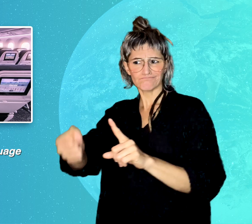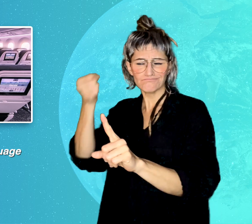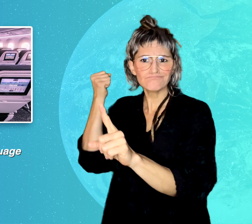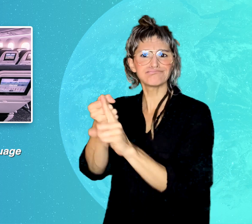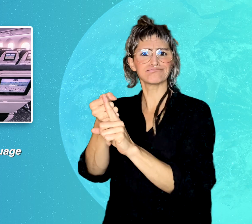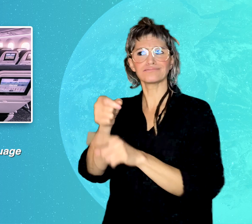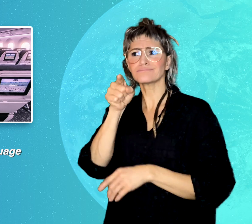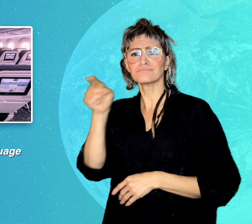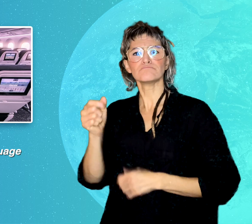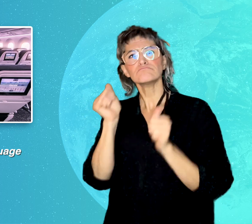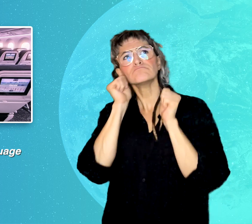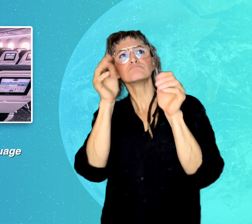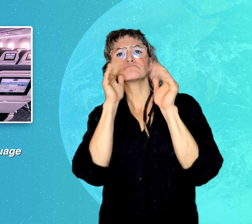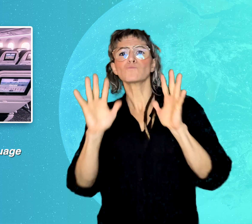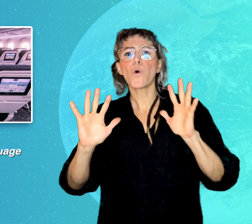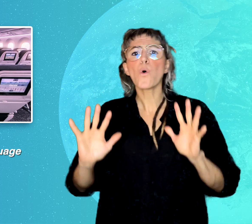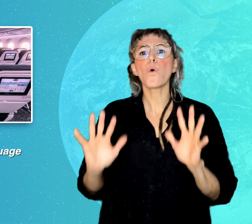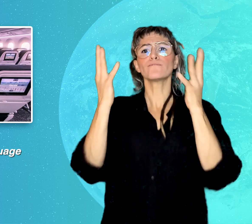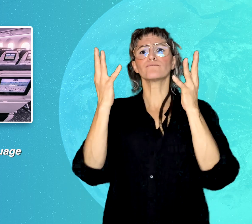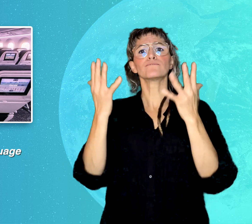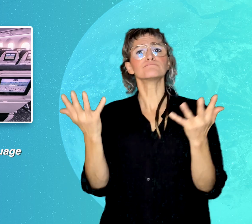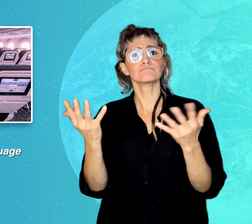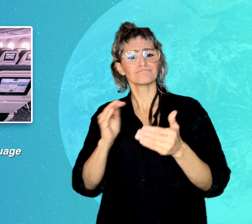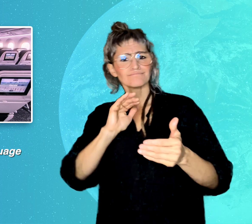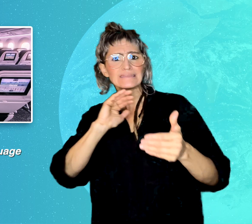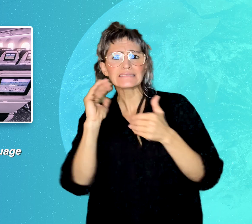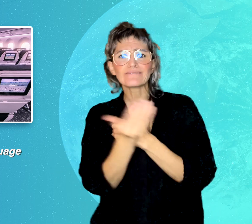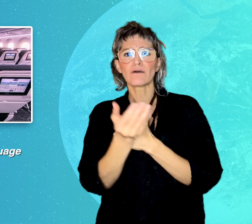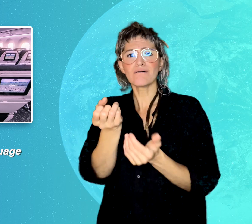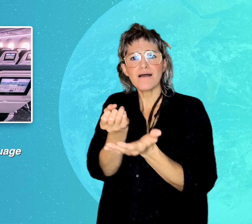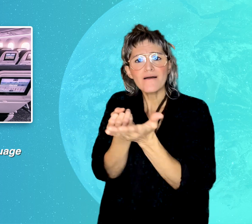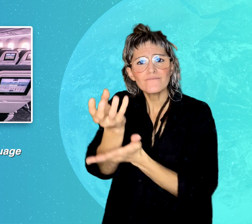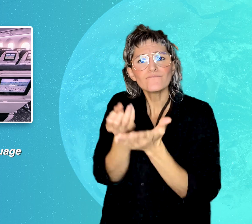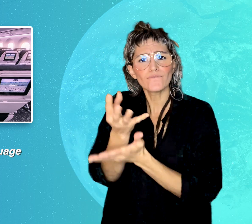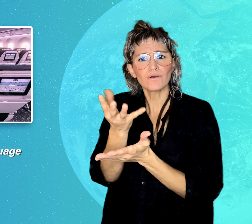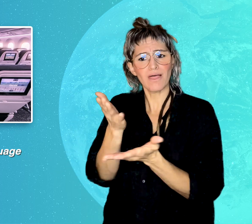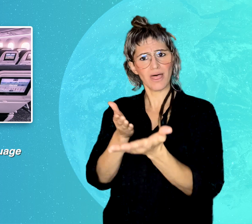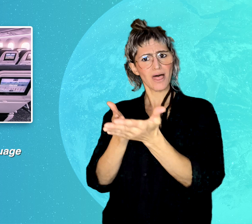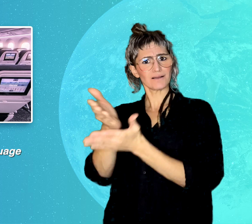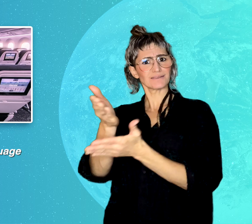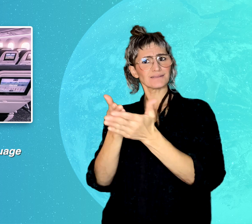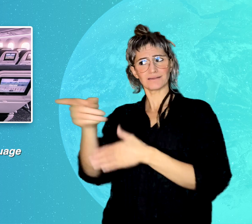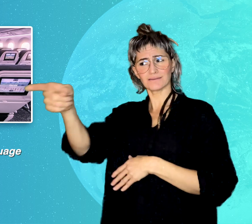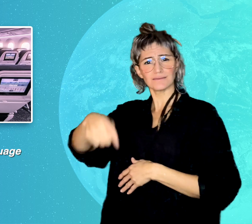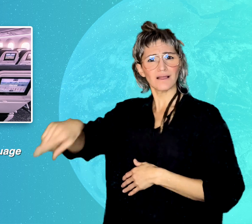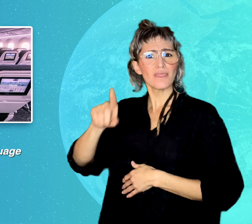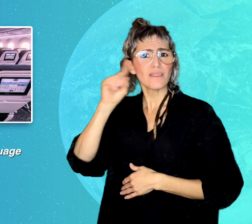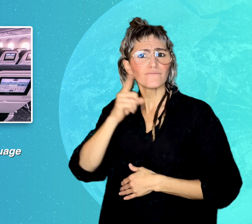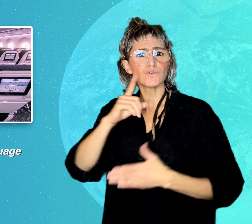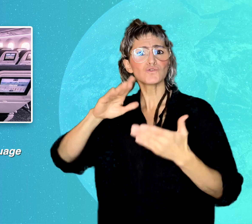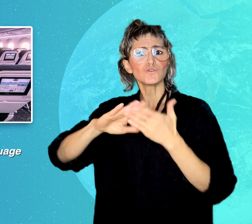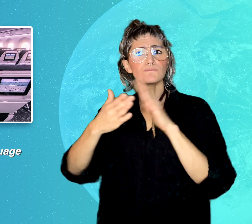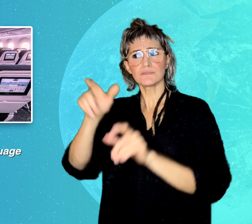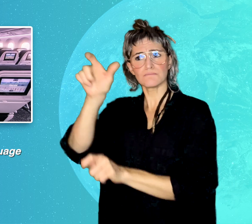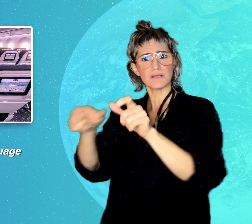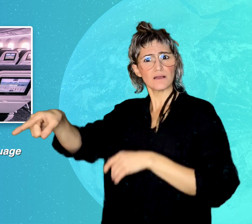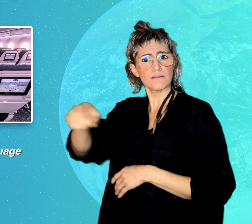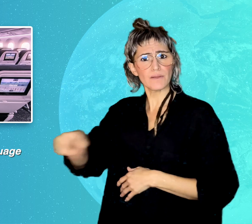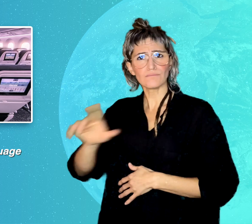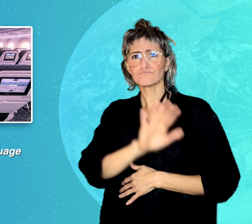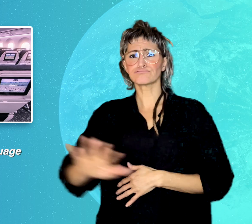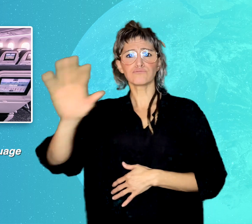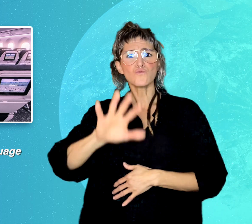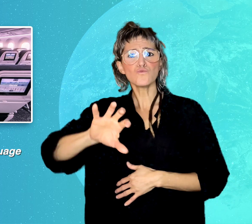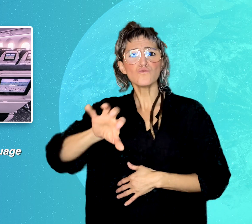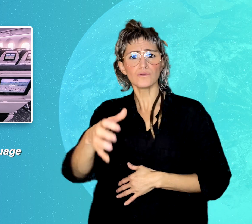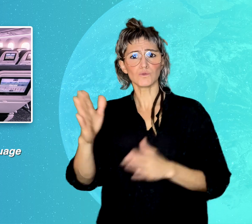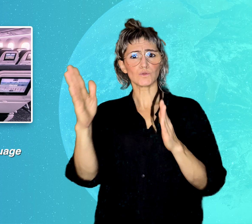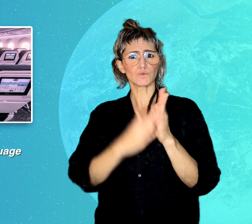impact on the daily lives and safety information access of the Deaf